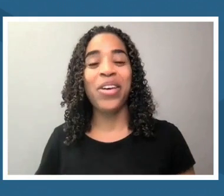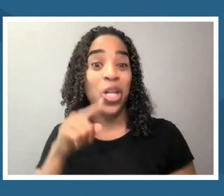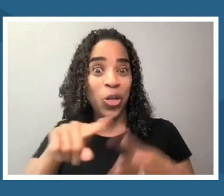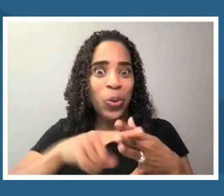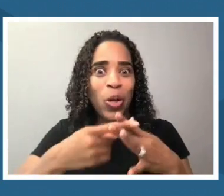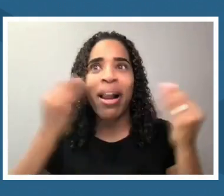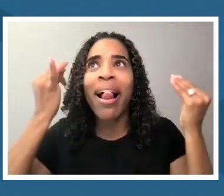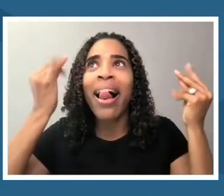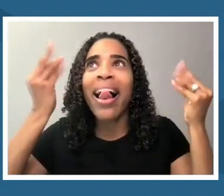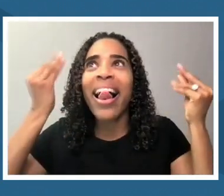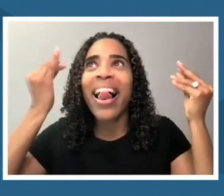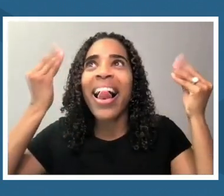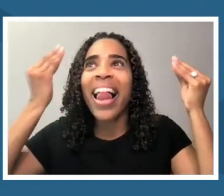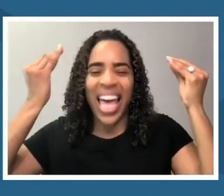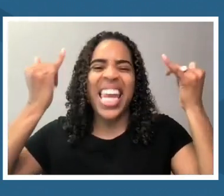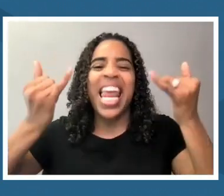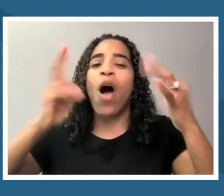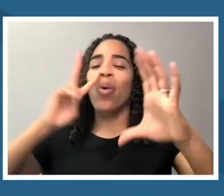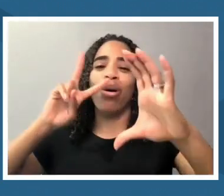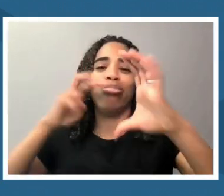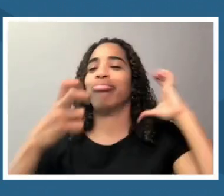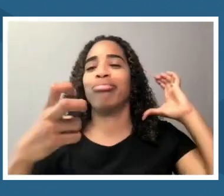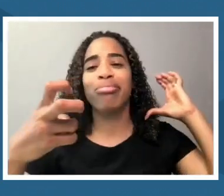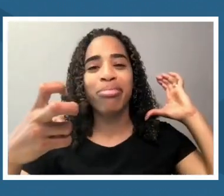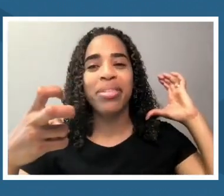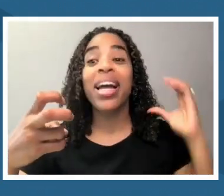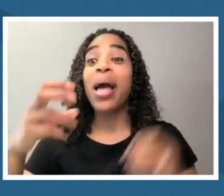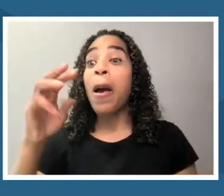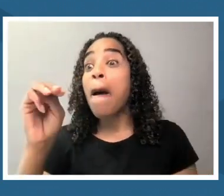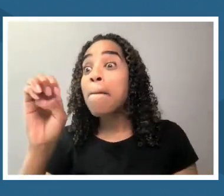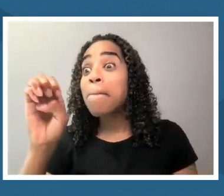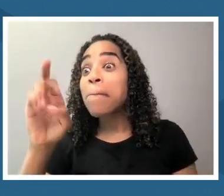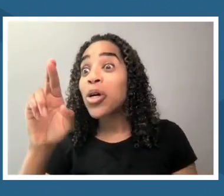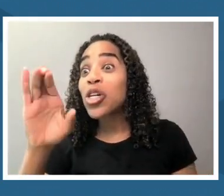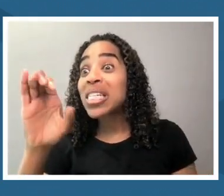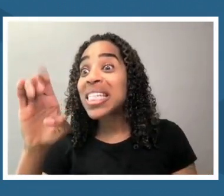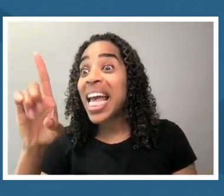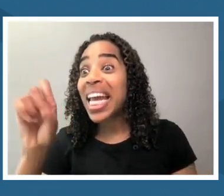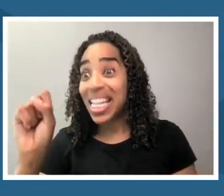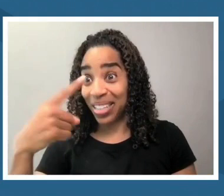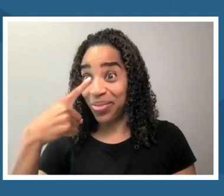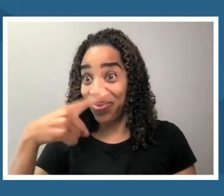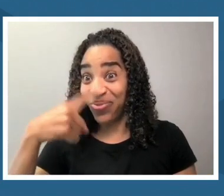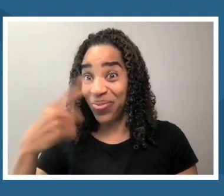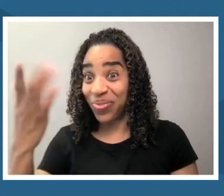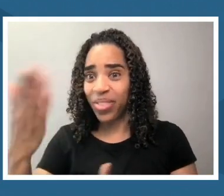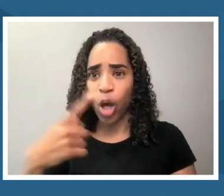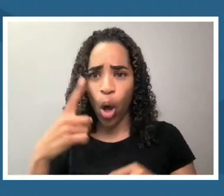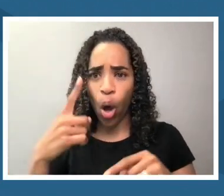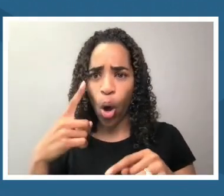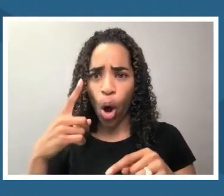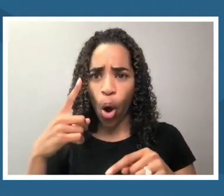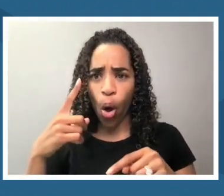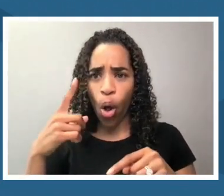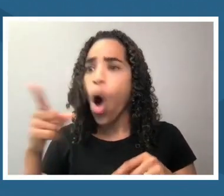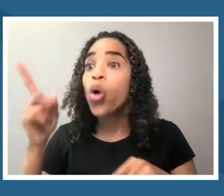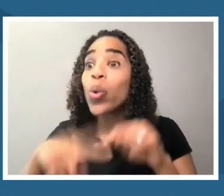gonna dive into some content uh mercedes is gonna give us oh they can't see each other's comments